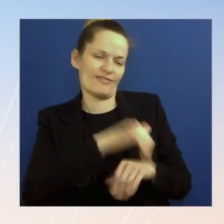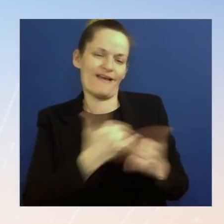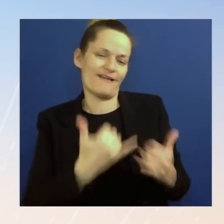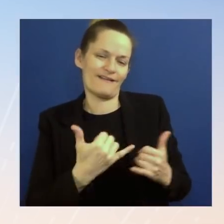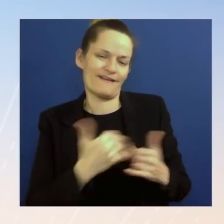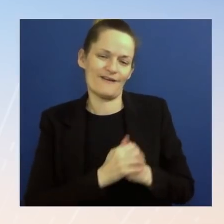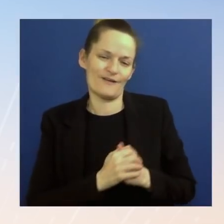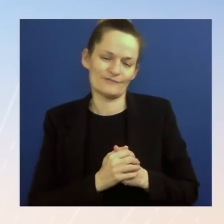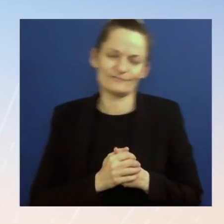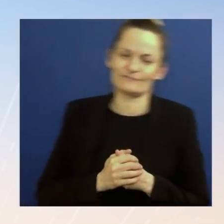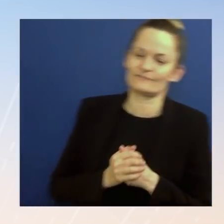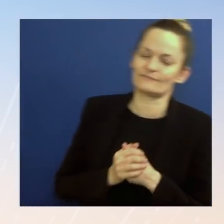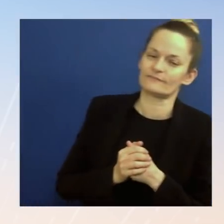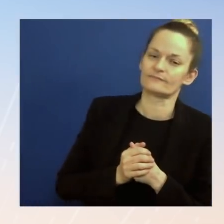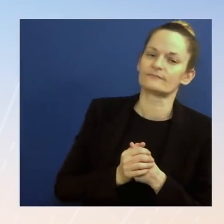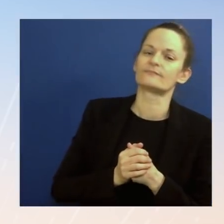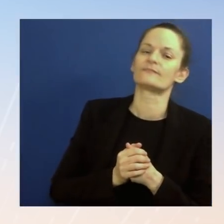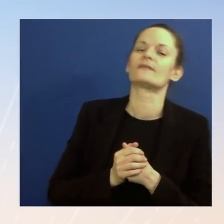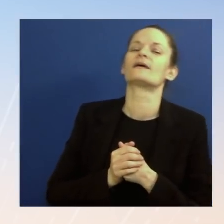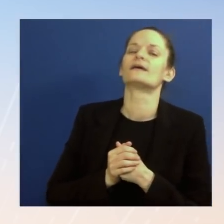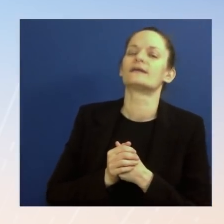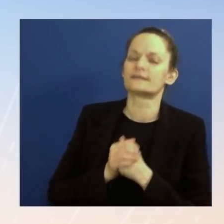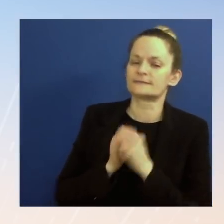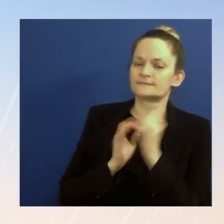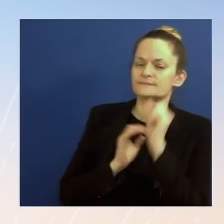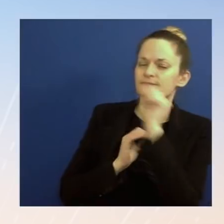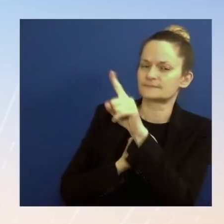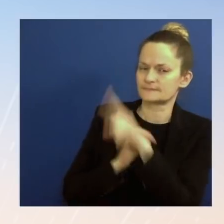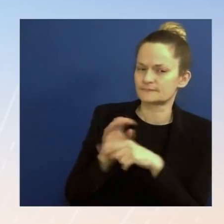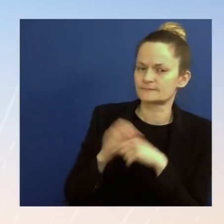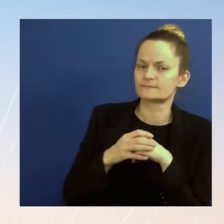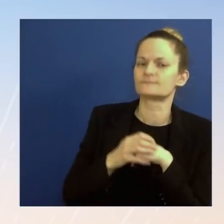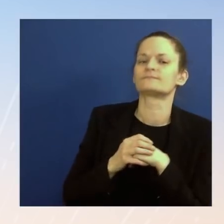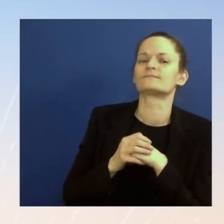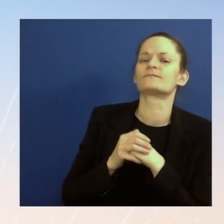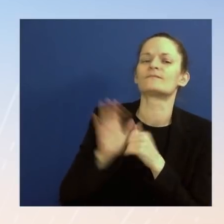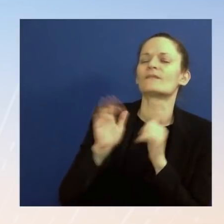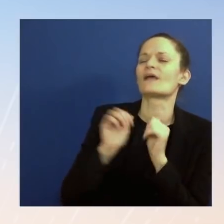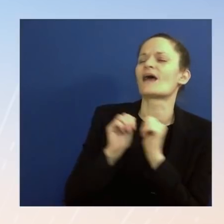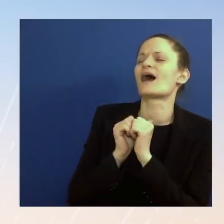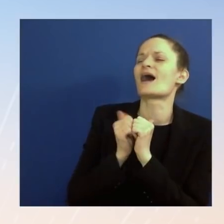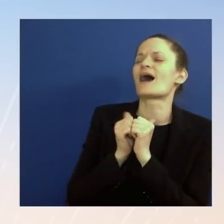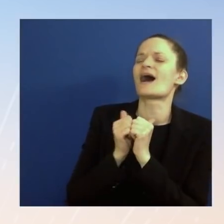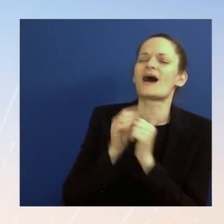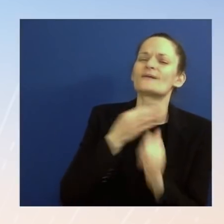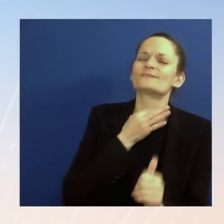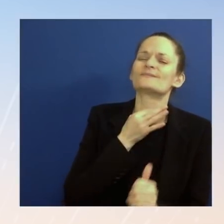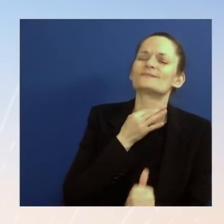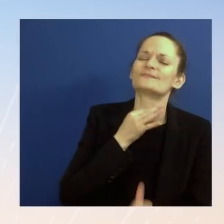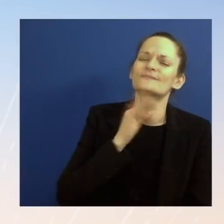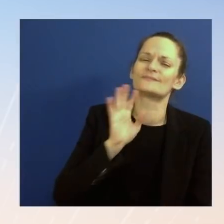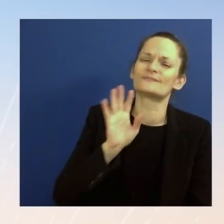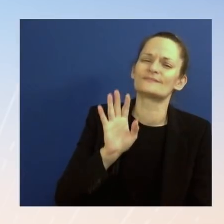excuse me -- posed by China's decision to lock down the tech production hub in Shenzhen? Ms. Psaki: So we are, of course,